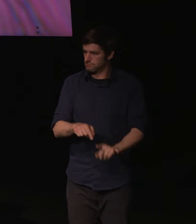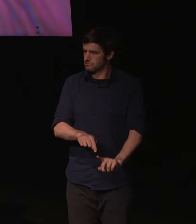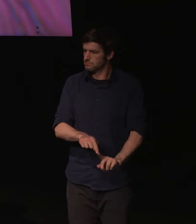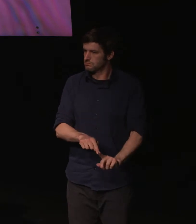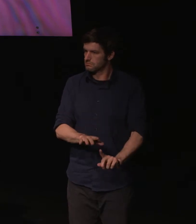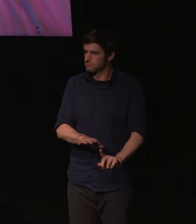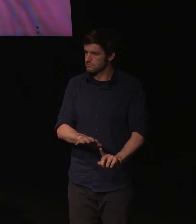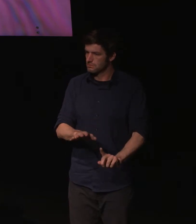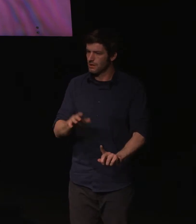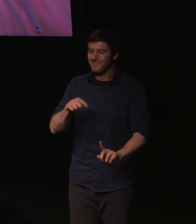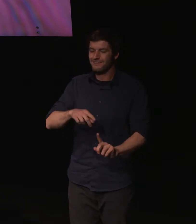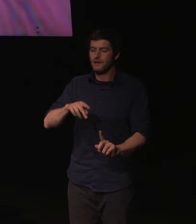Product.